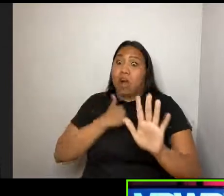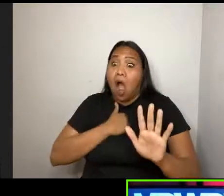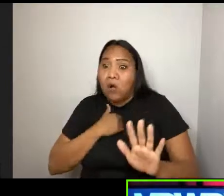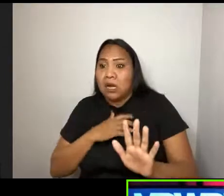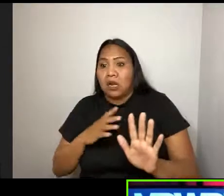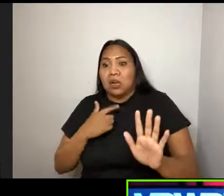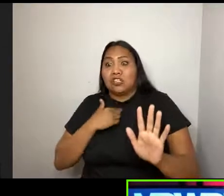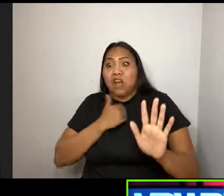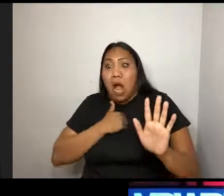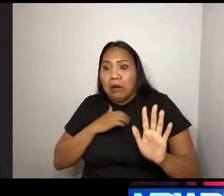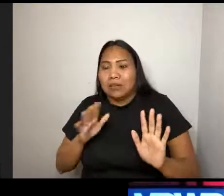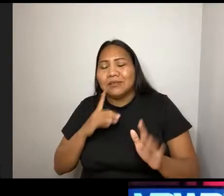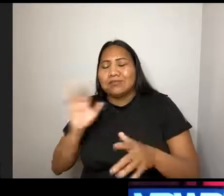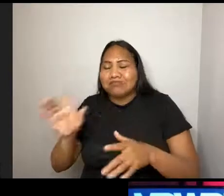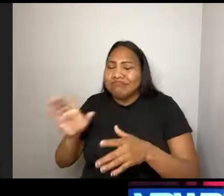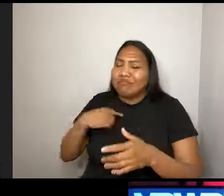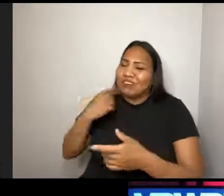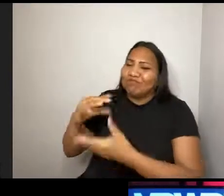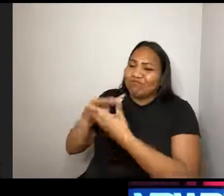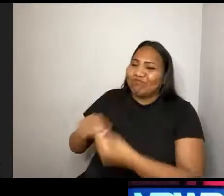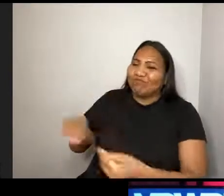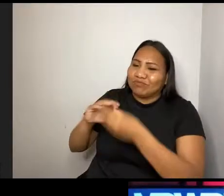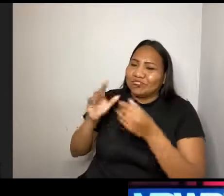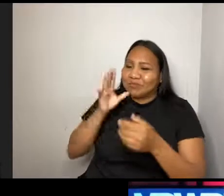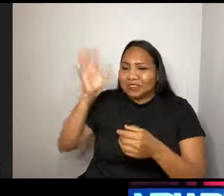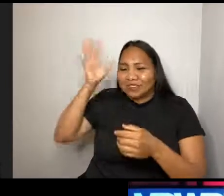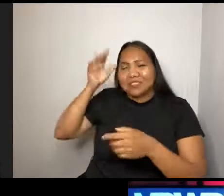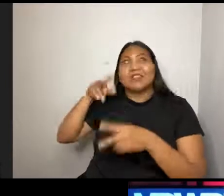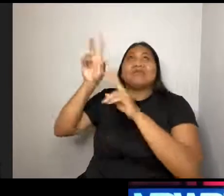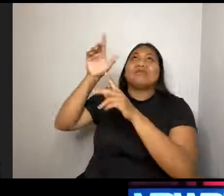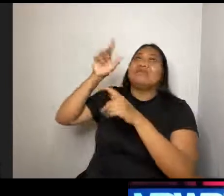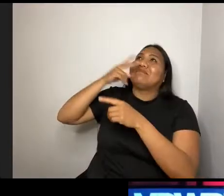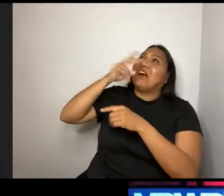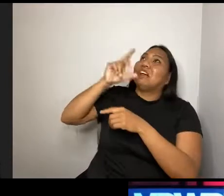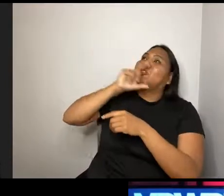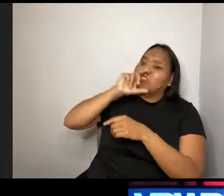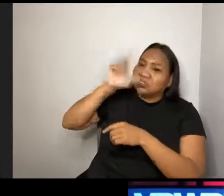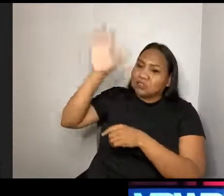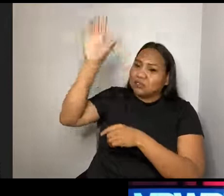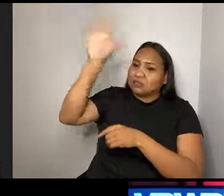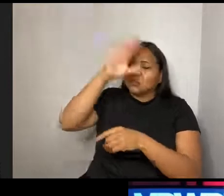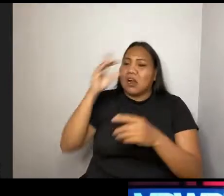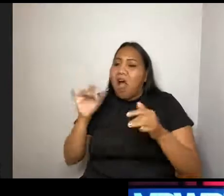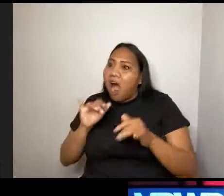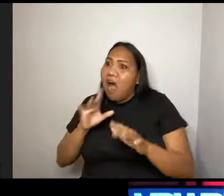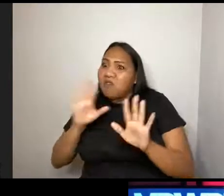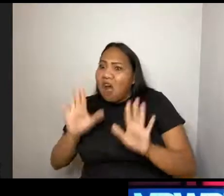That's awesome. Thank you for joining me today and having